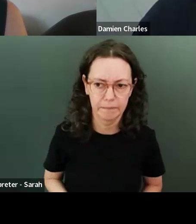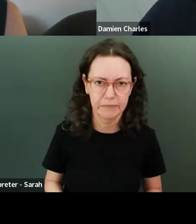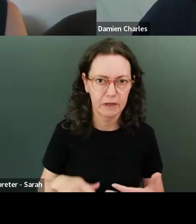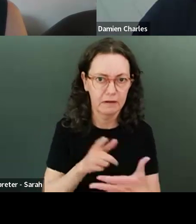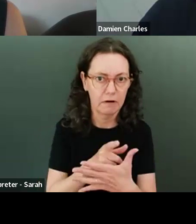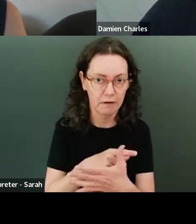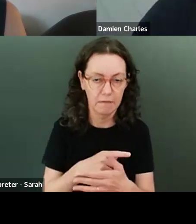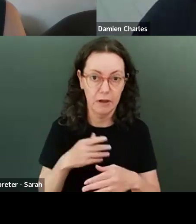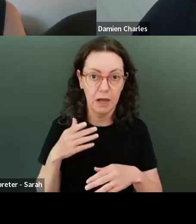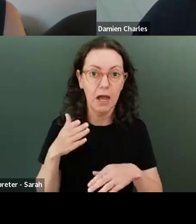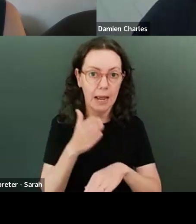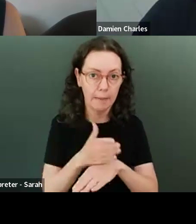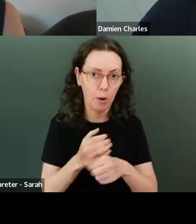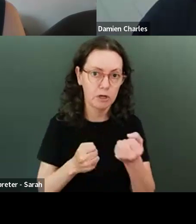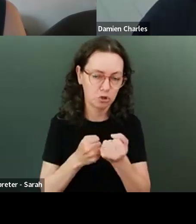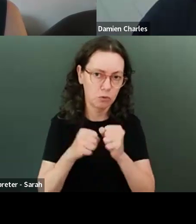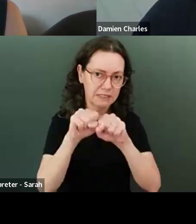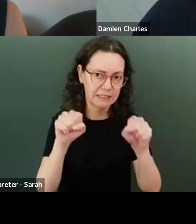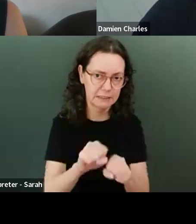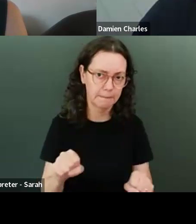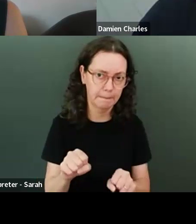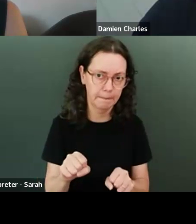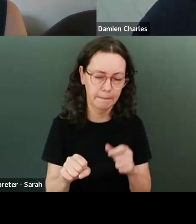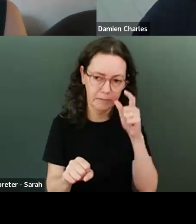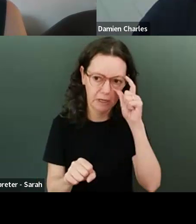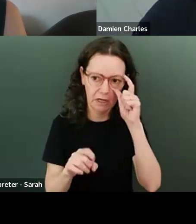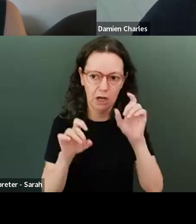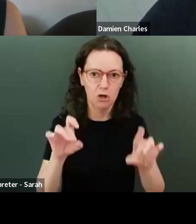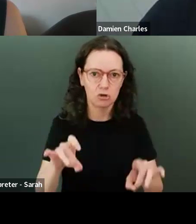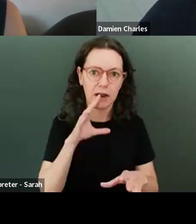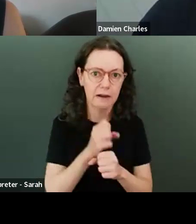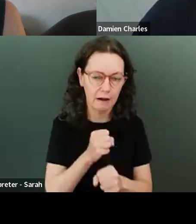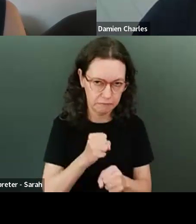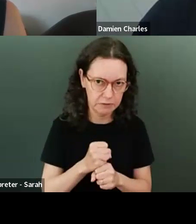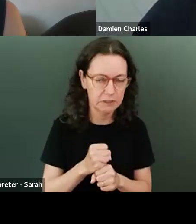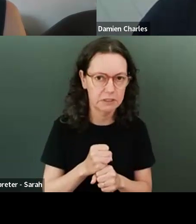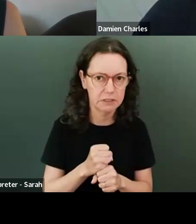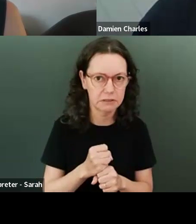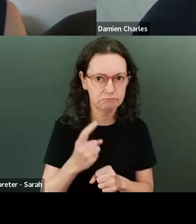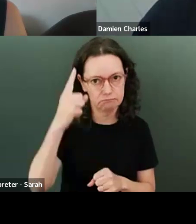employment support system in Australia. We're getting a new